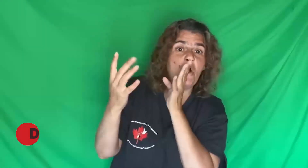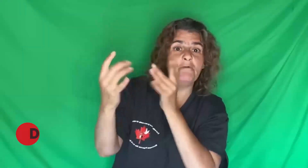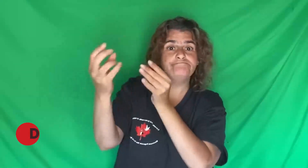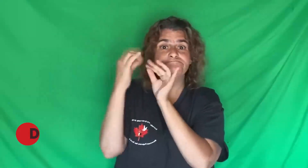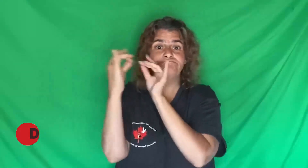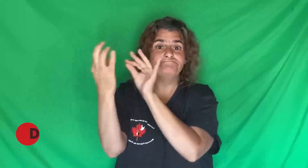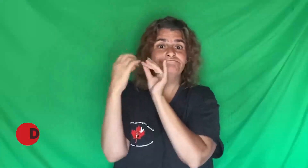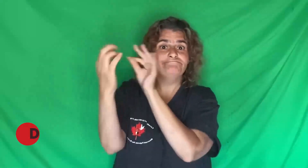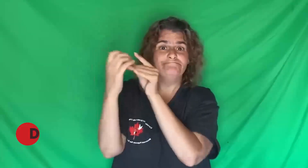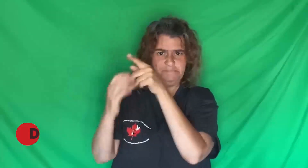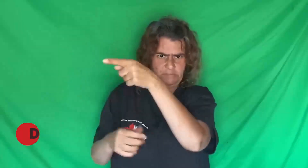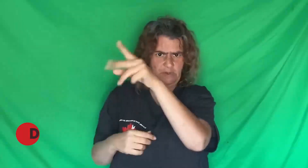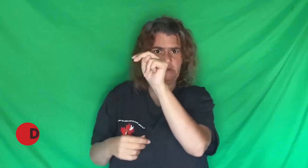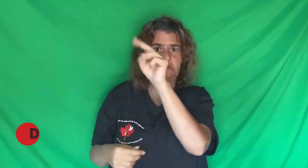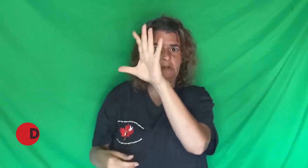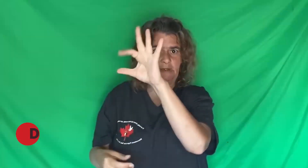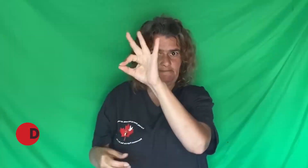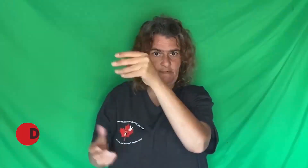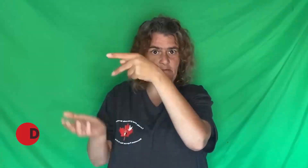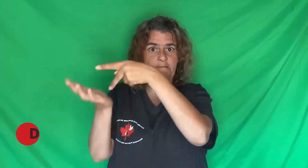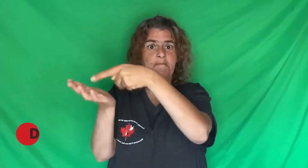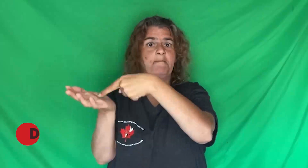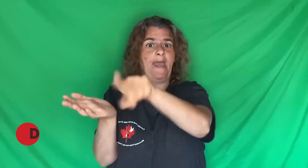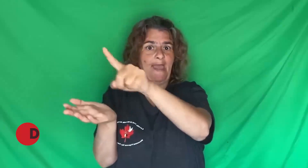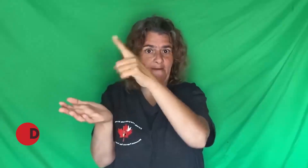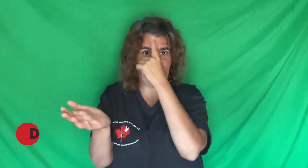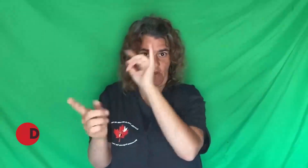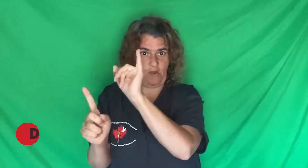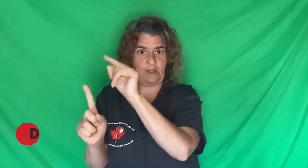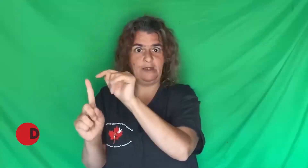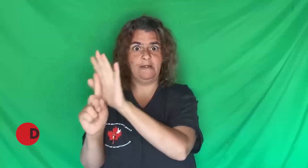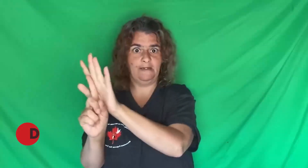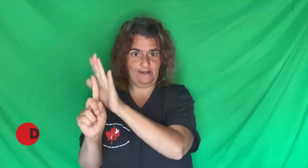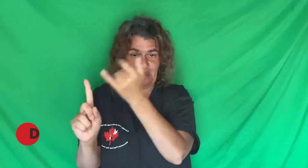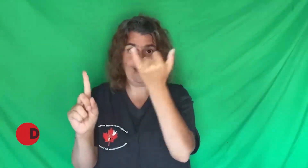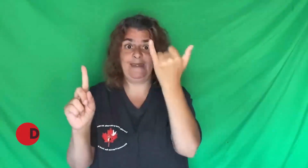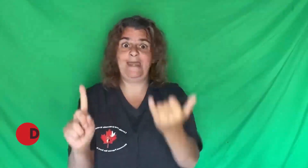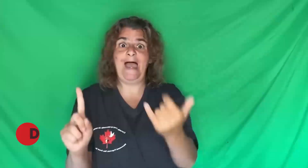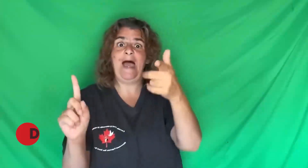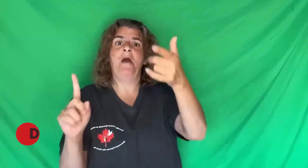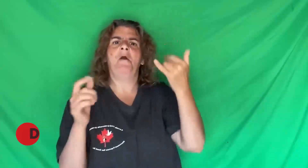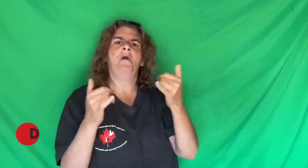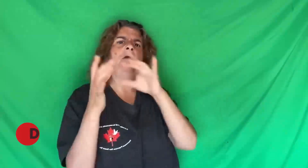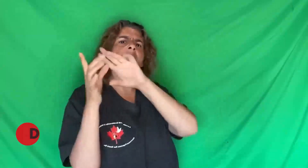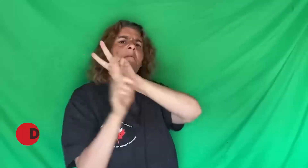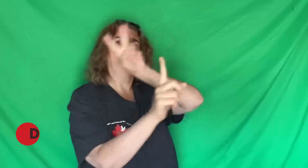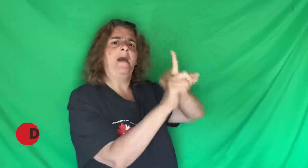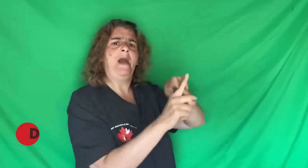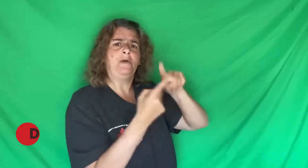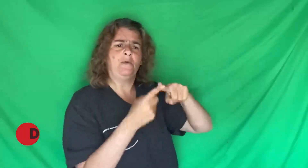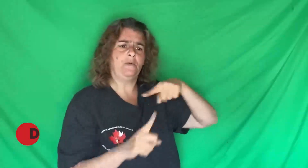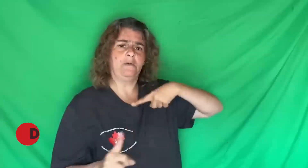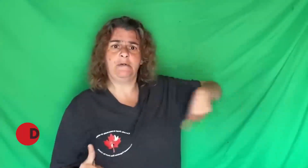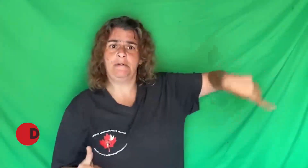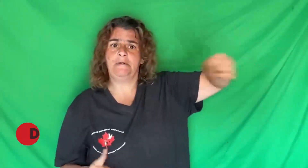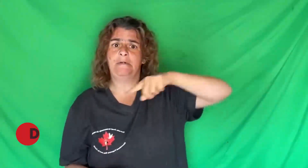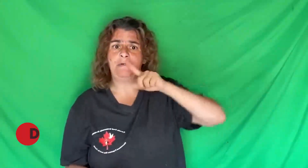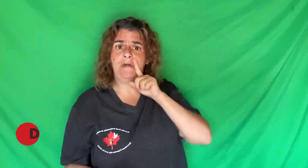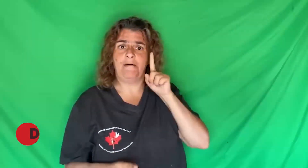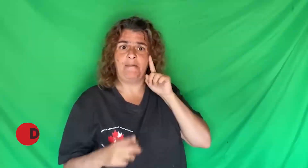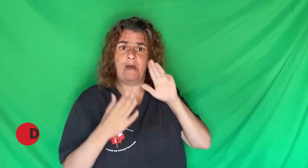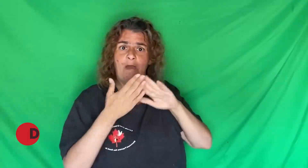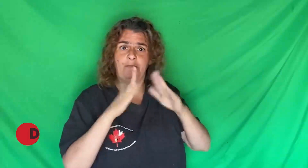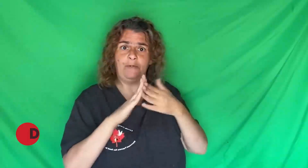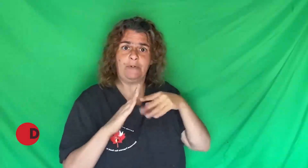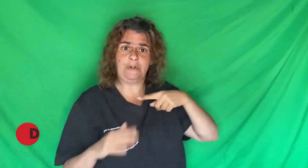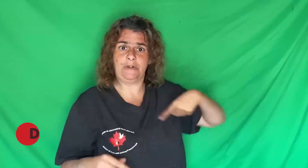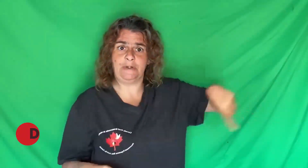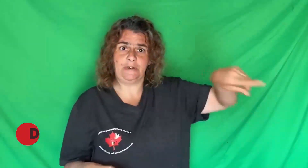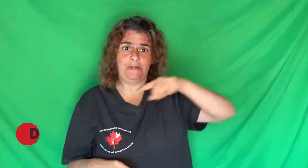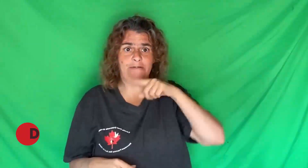NCF will pay for it. Now apply that to the Deaf community.